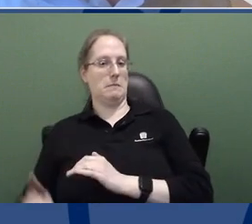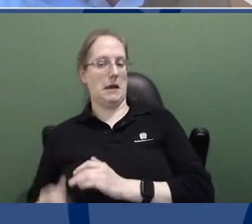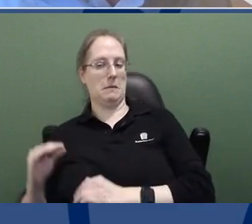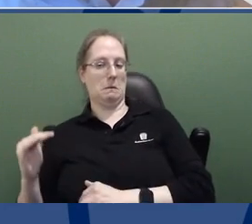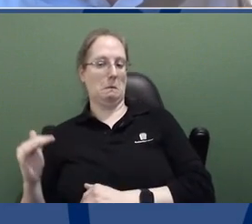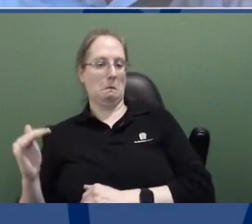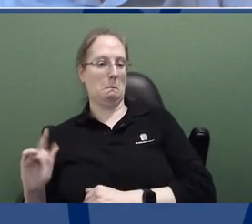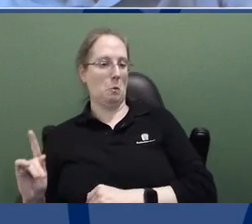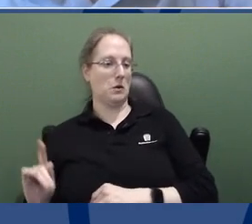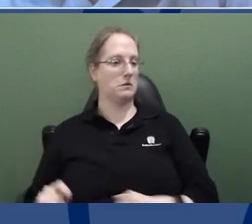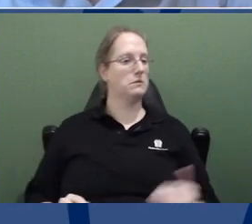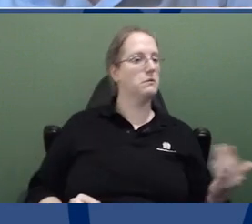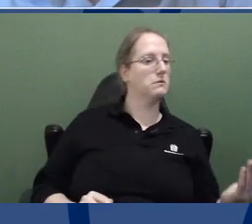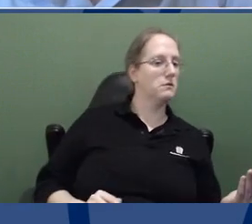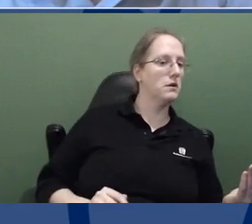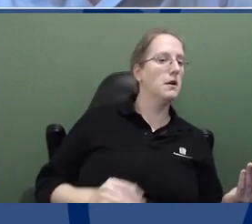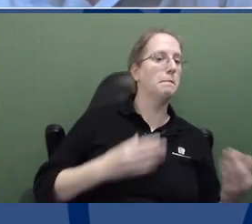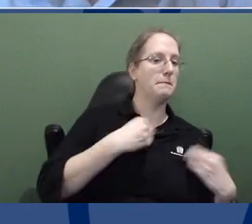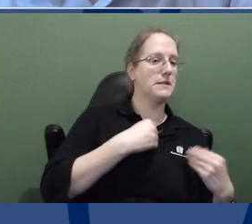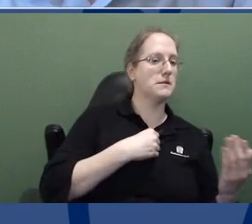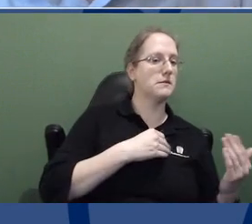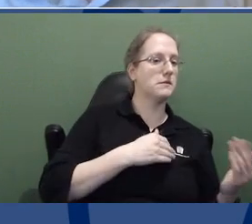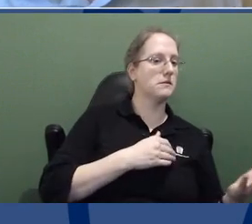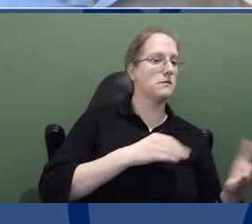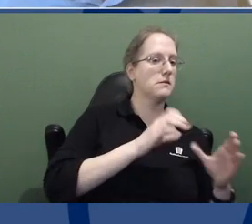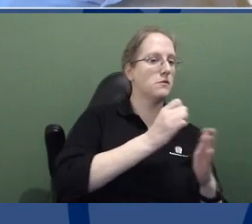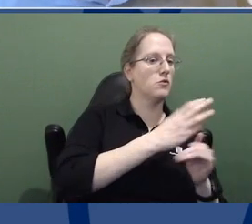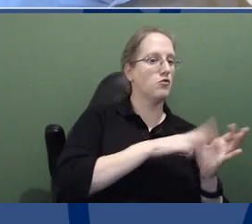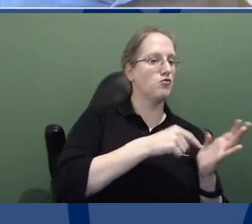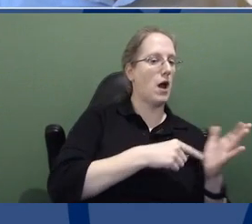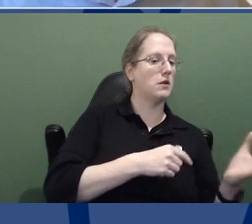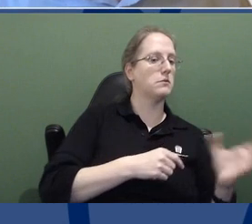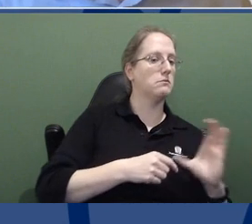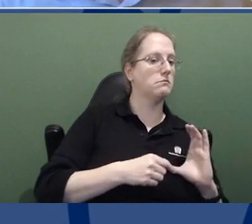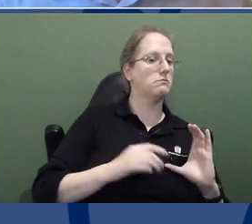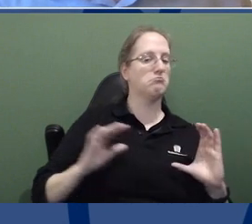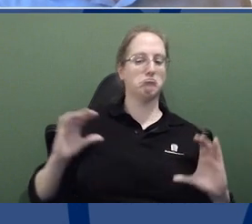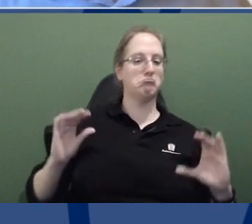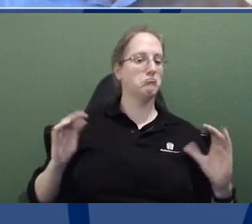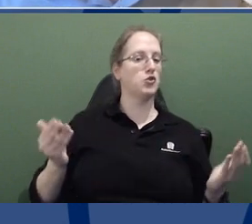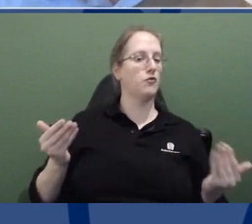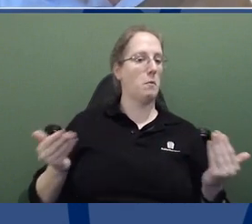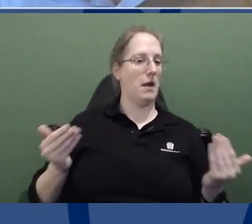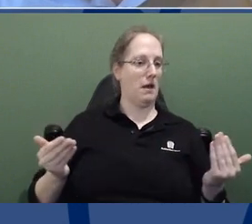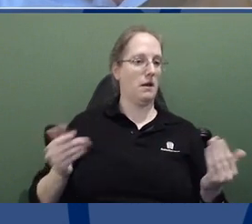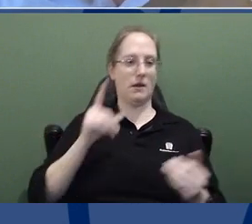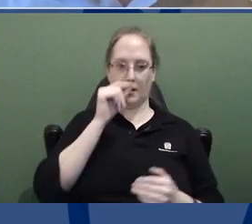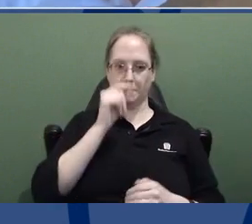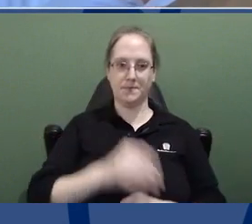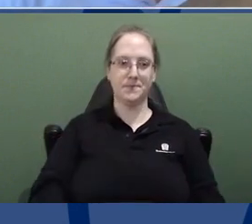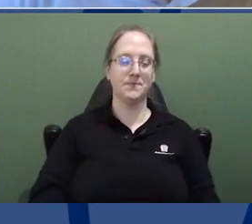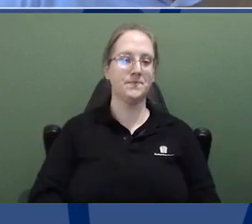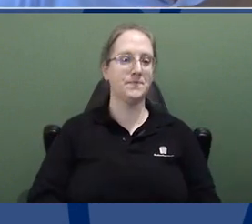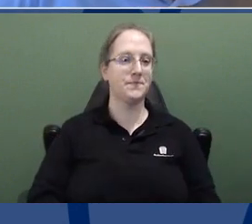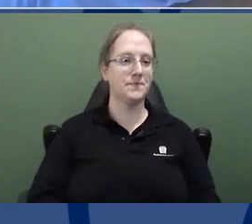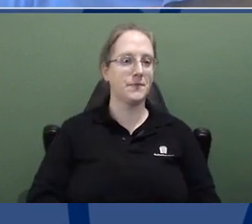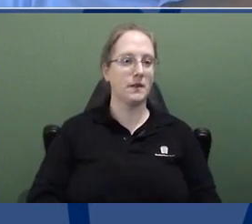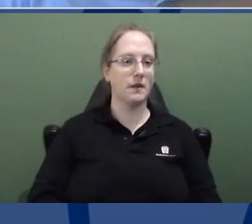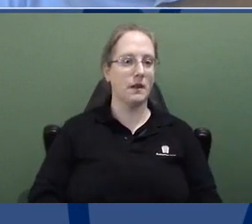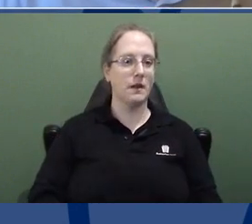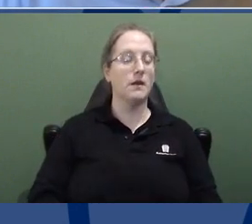receive under the business grant route. So moving on, so starting with the business grants.